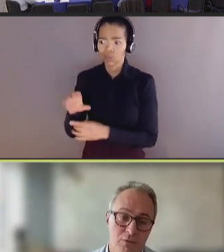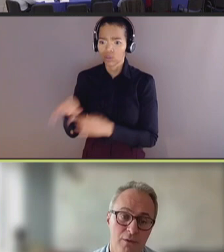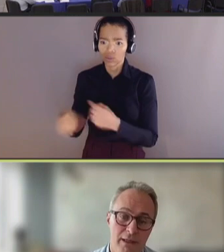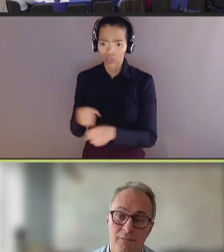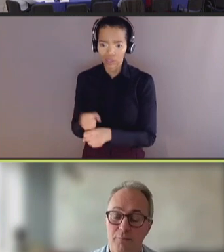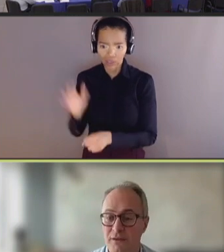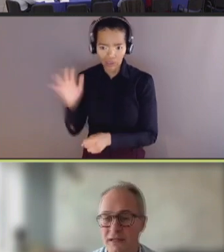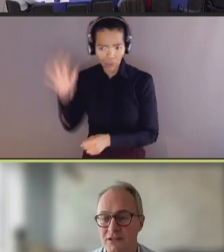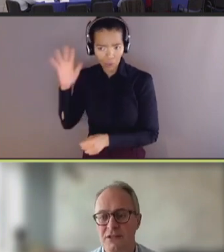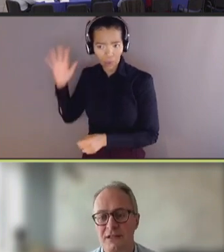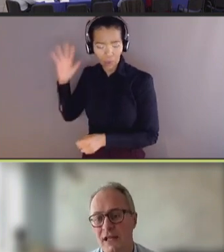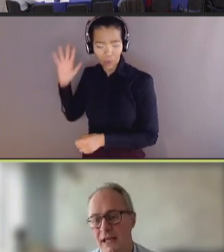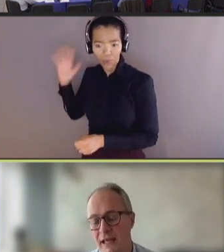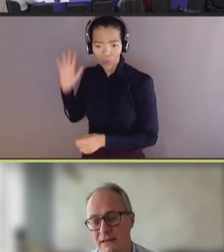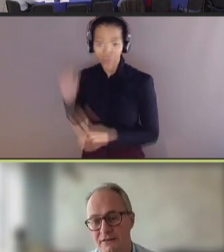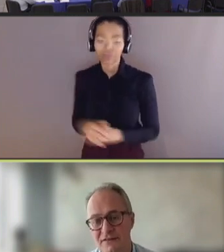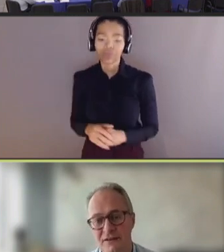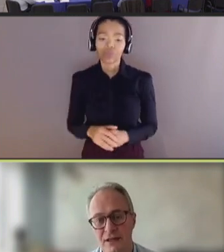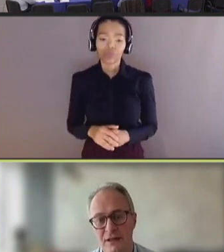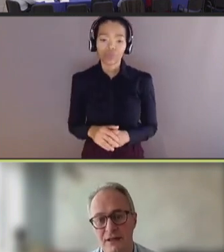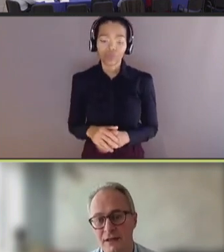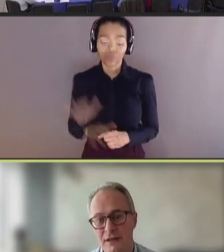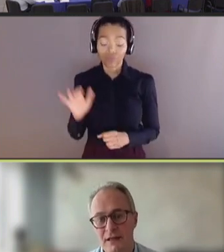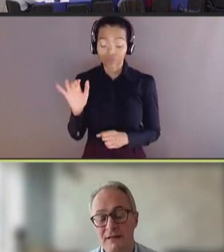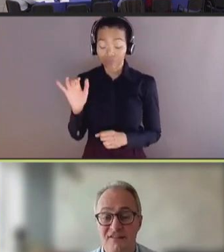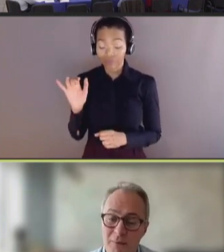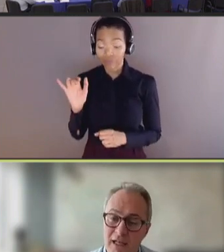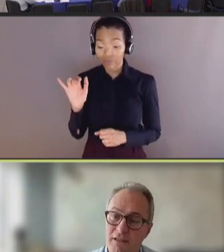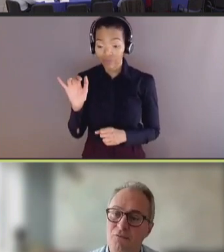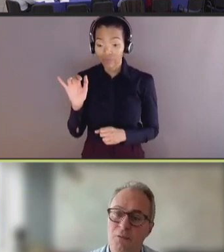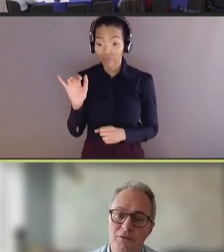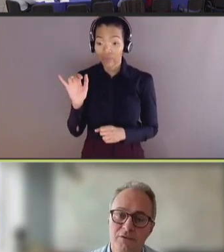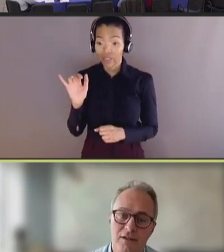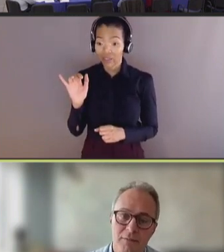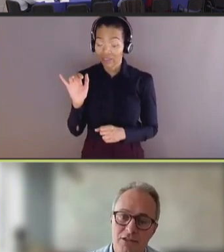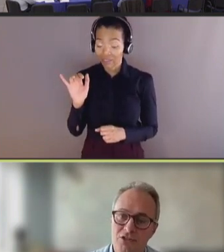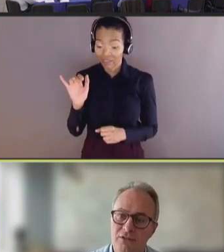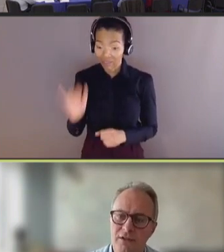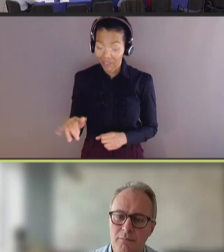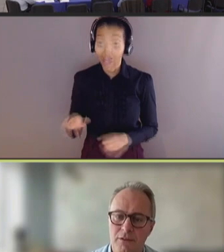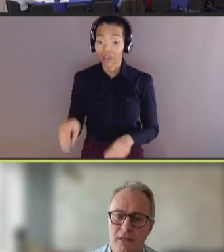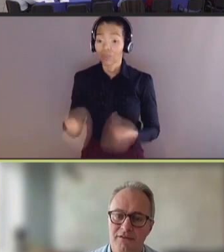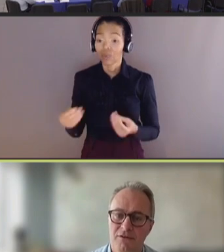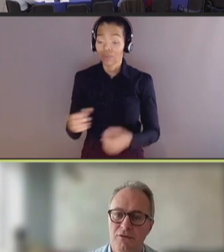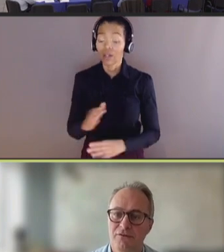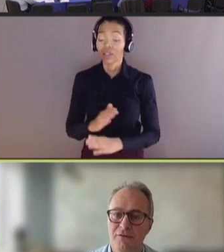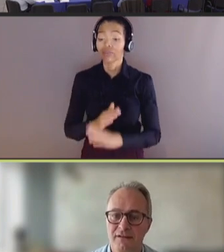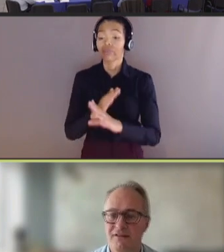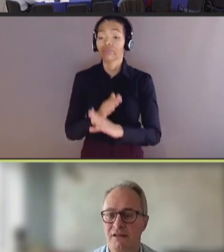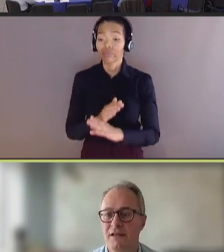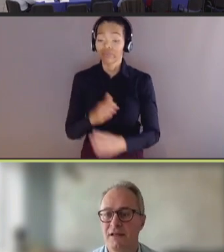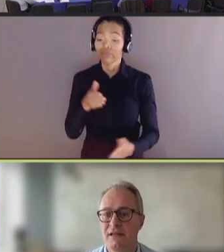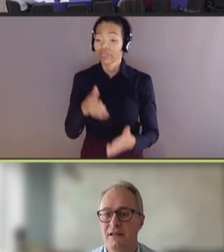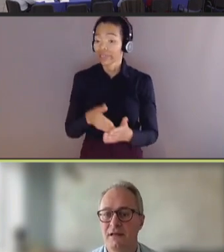provides protection against the disseminated form of the TB in children but has no efficacy